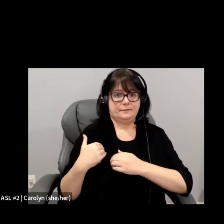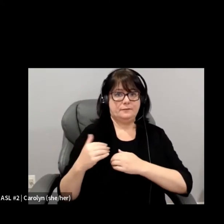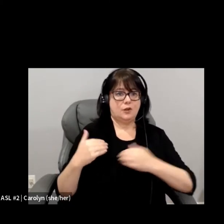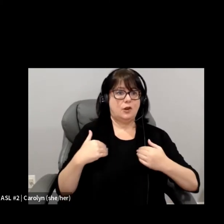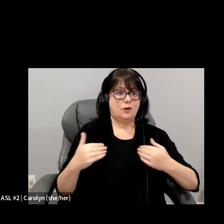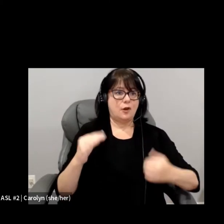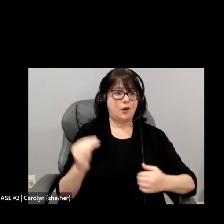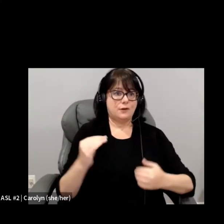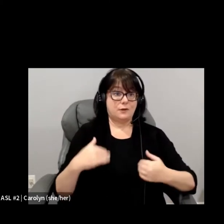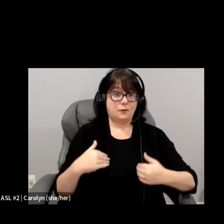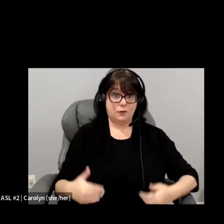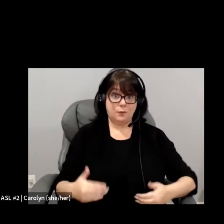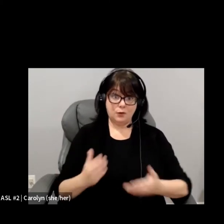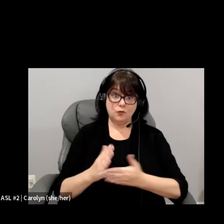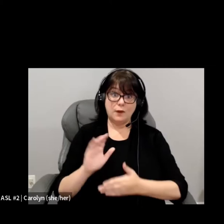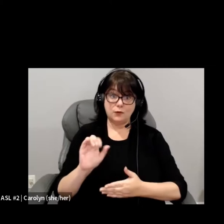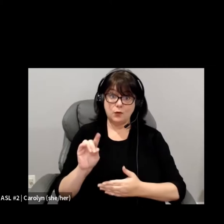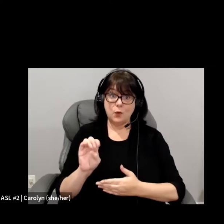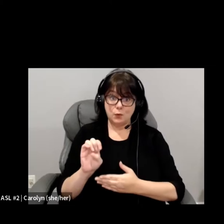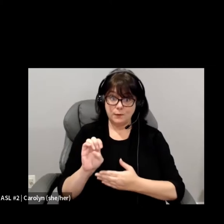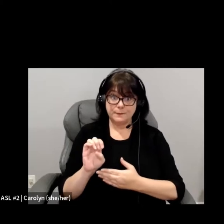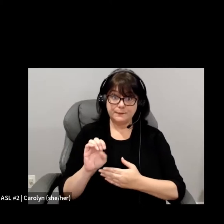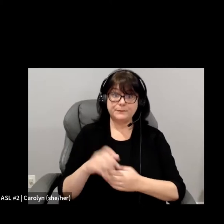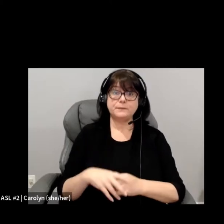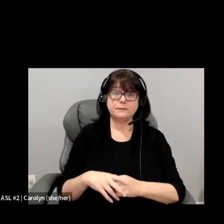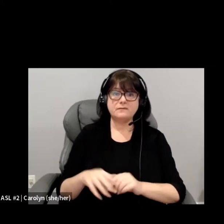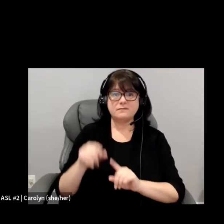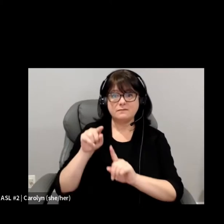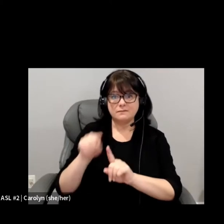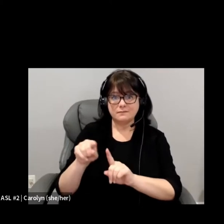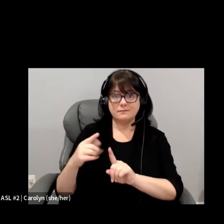IT WAS THE JURISDICTION OF THE LABOUR MINISTER TO OVERSEE THE CODE.